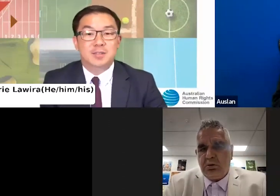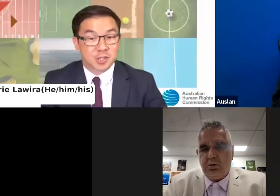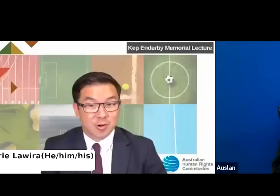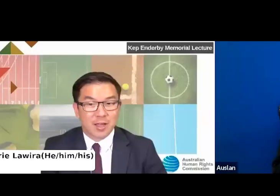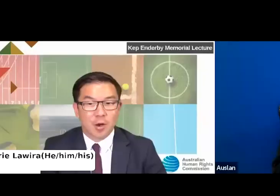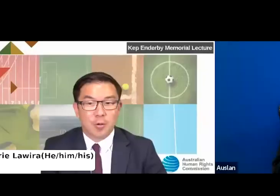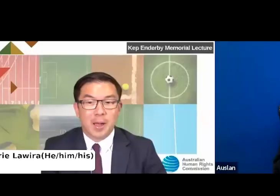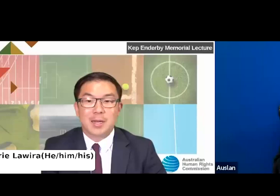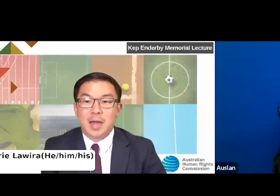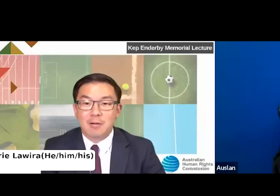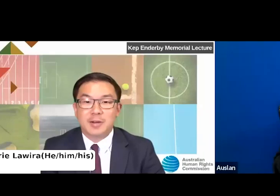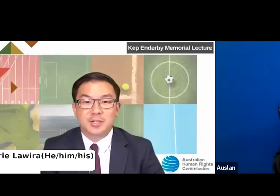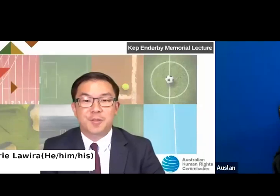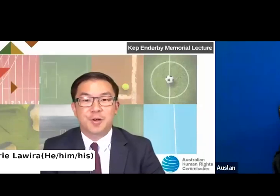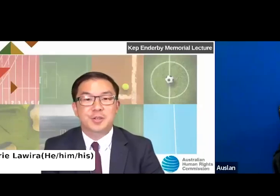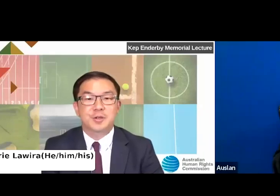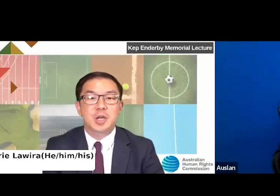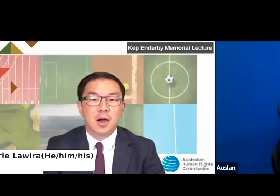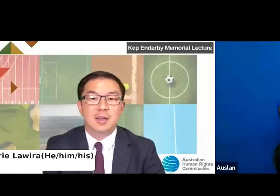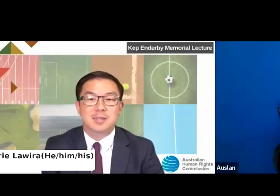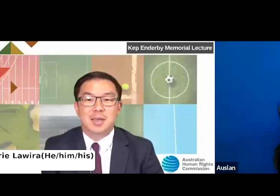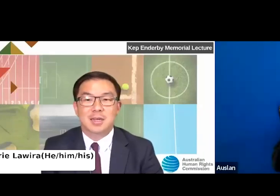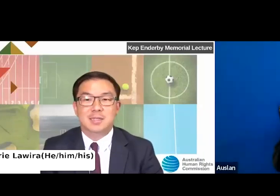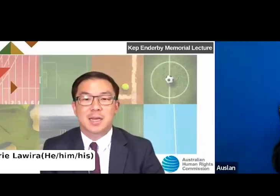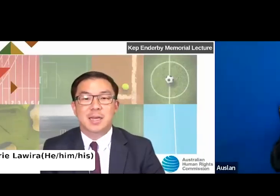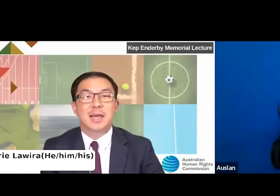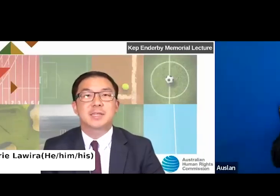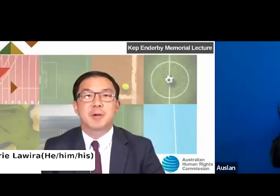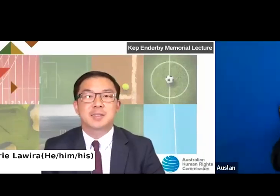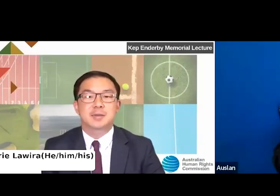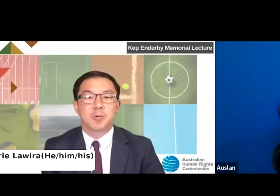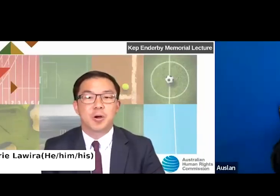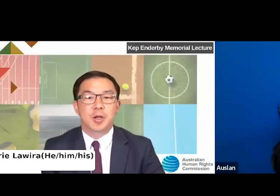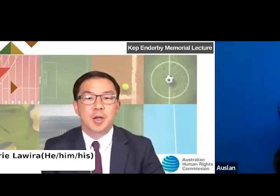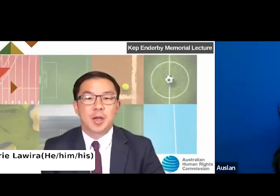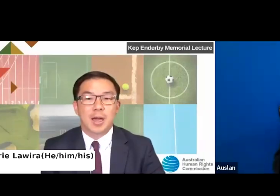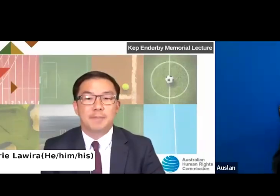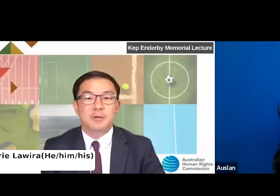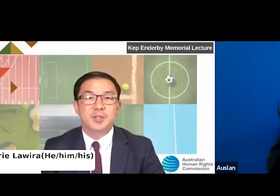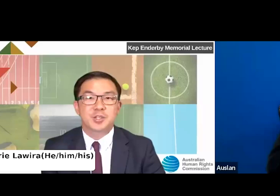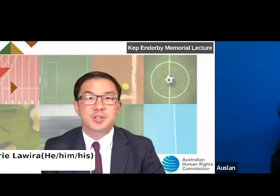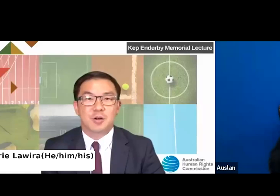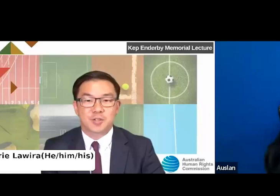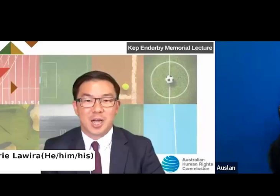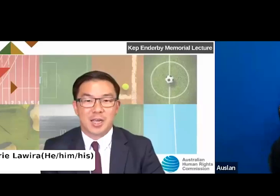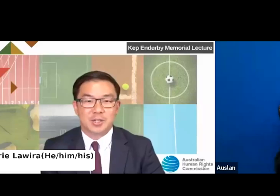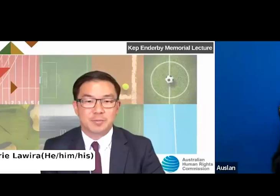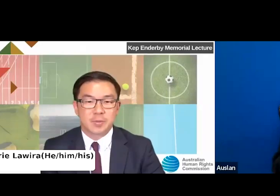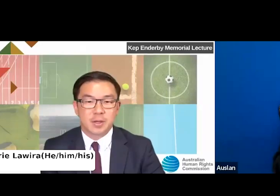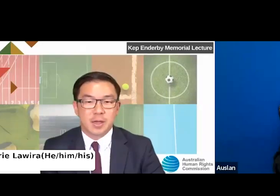the strength, hope and courage of those who tirelessly undertake anti-racism work and build visions of change.